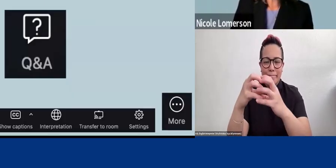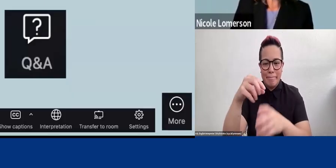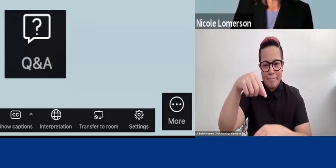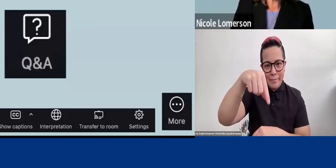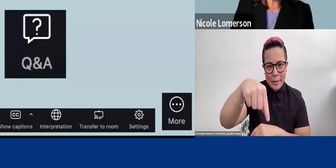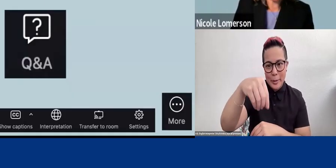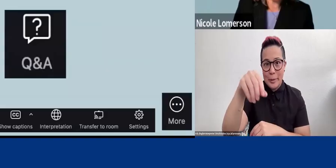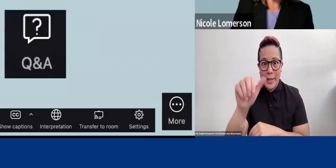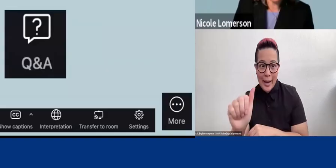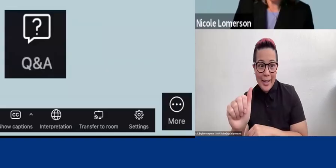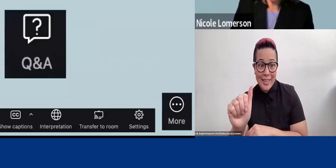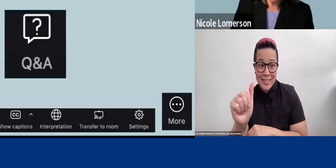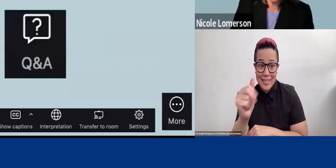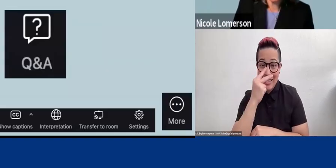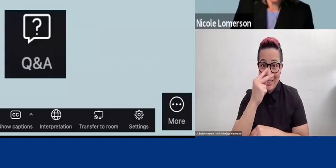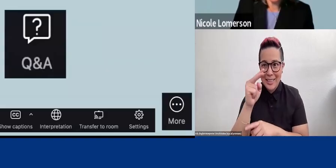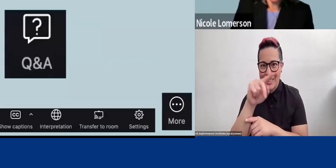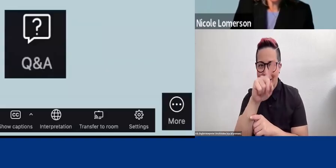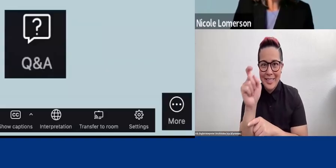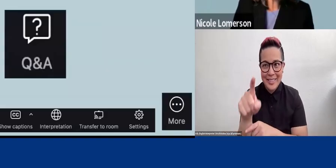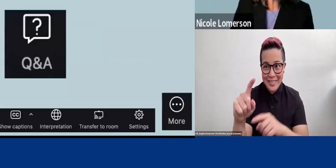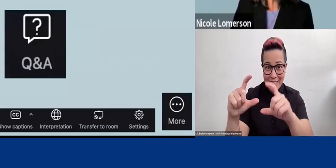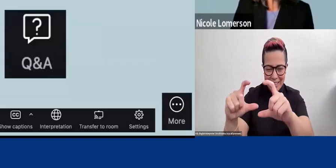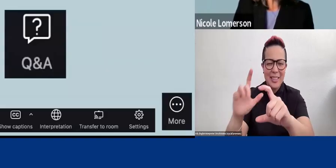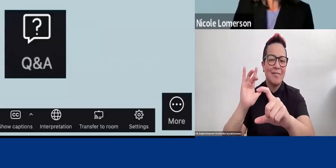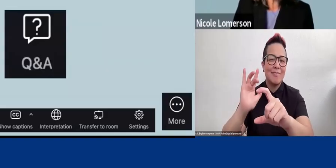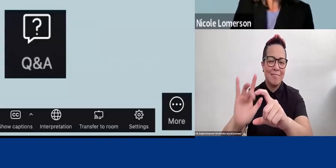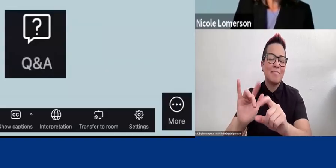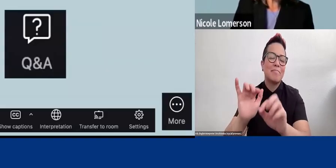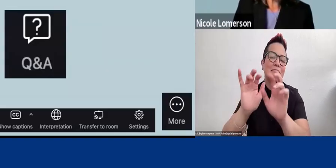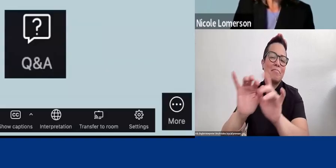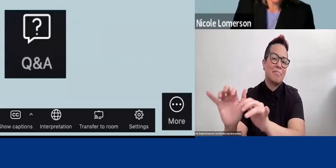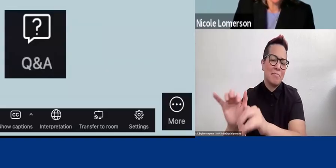says Q&A on your screen. Feel free to send questions at